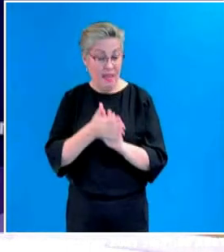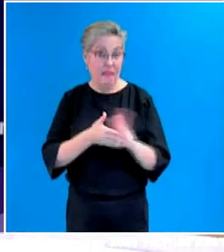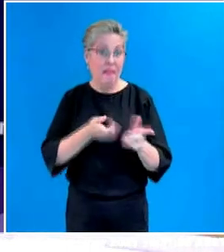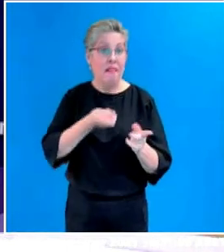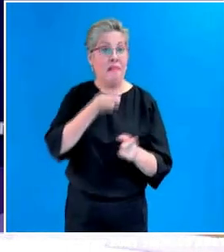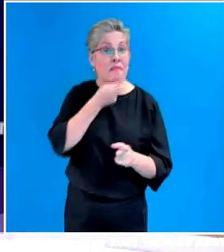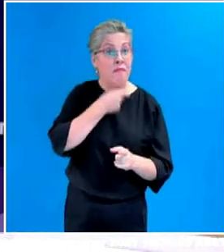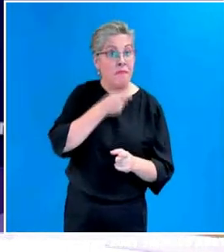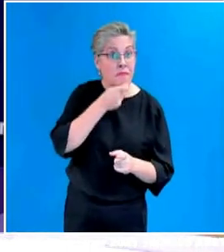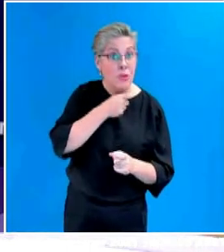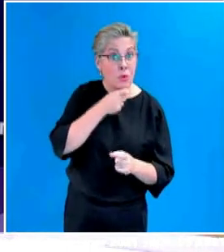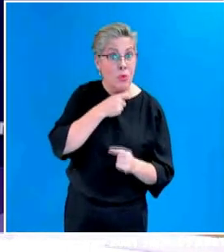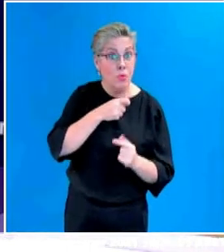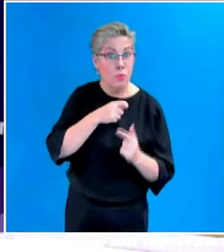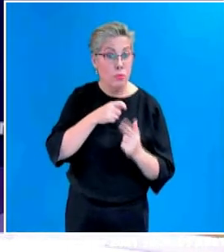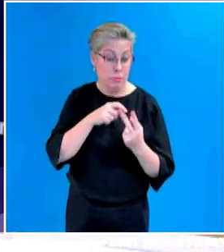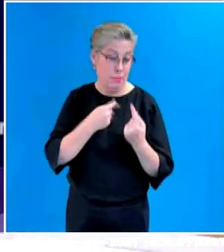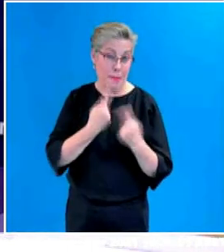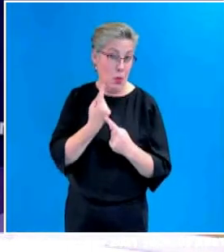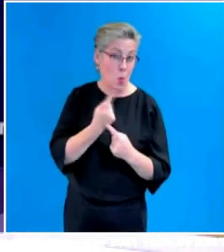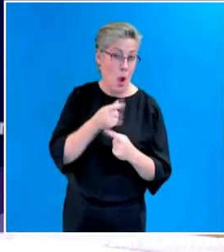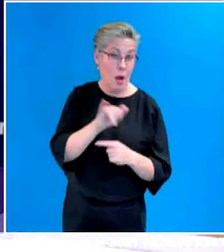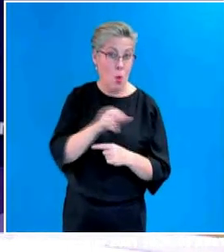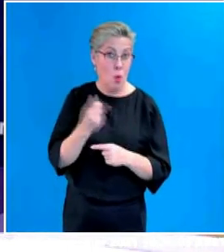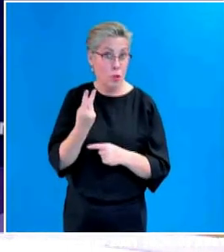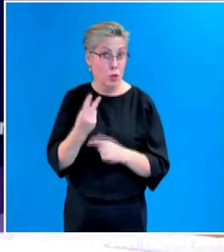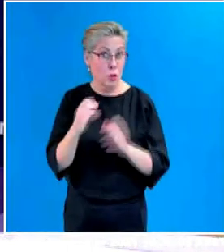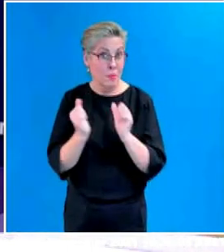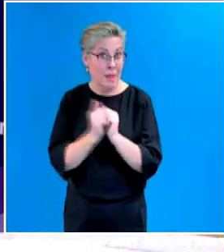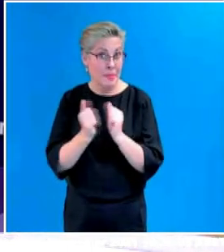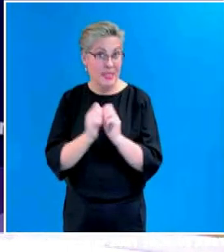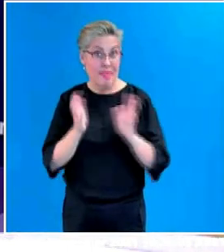you would seek to have Senior Counsel Assisting tender?